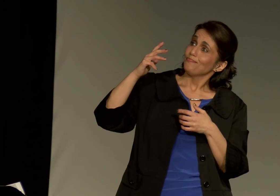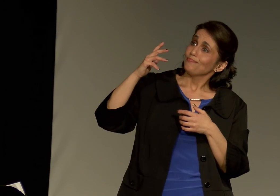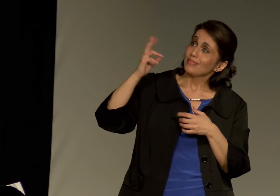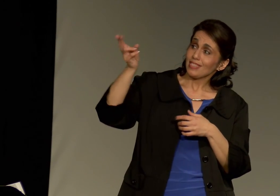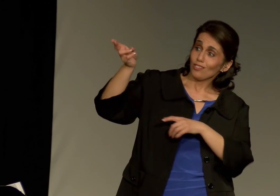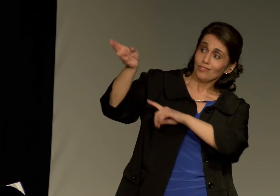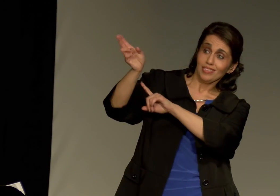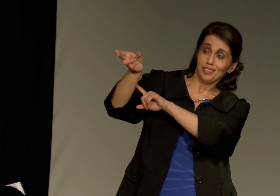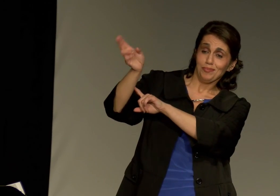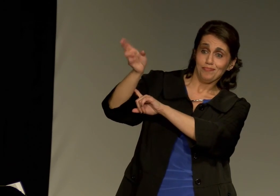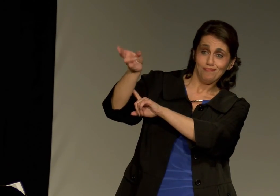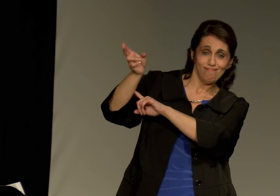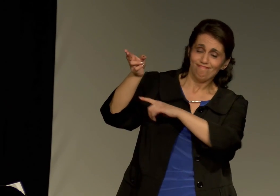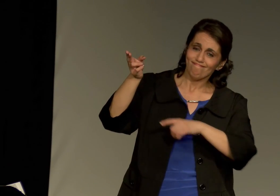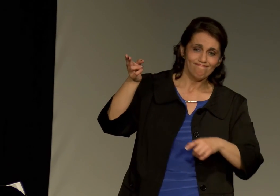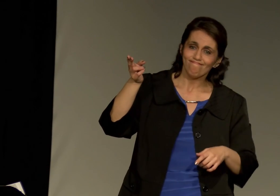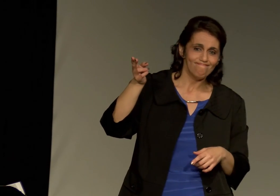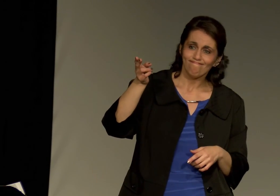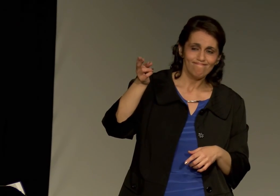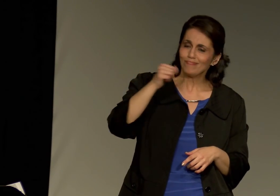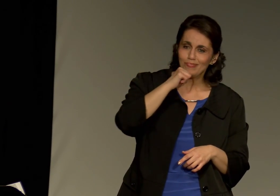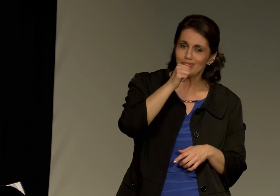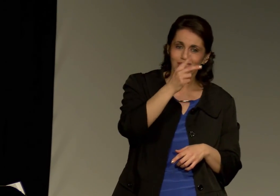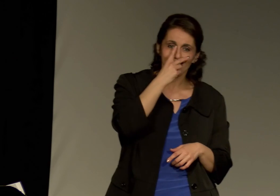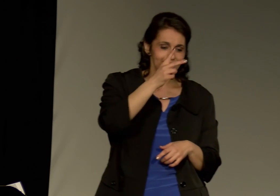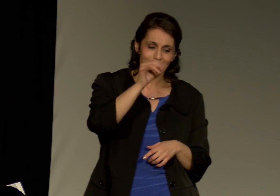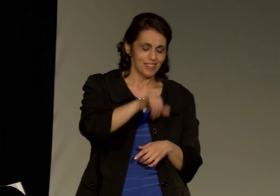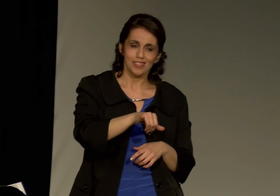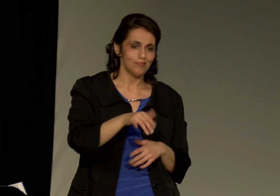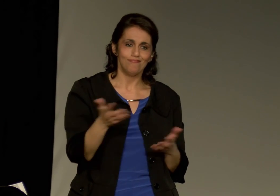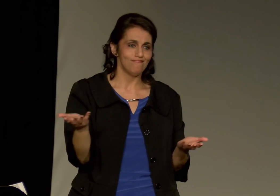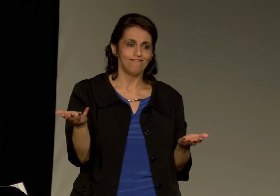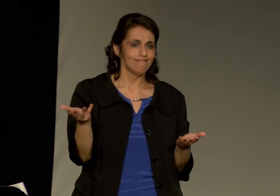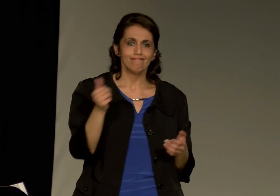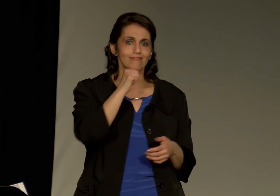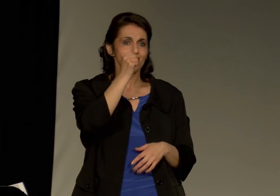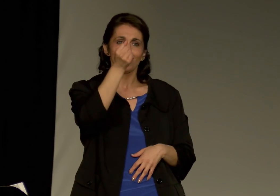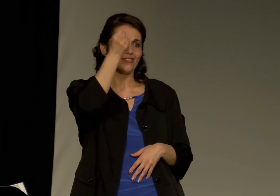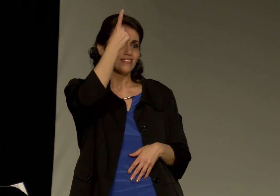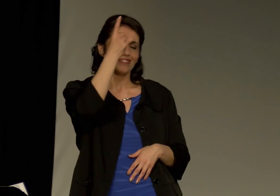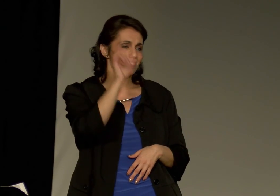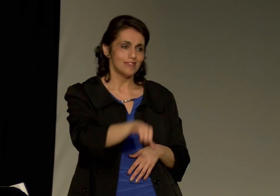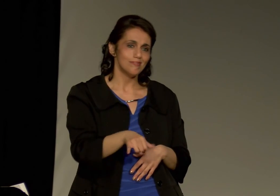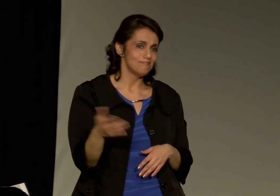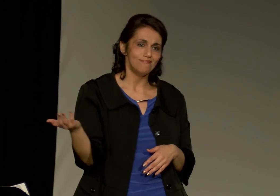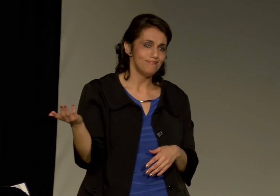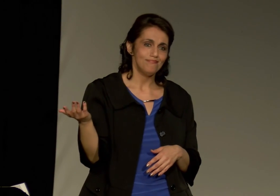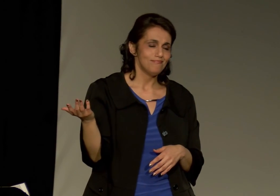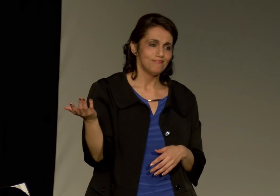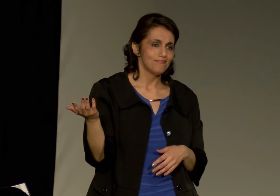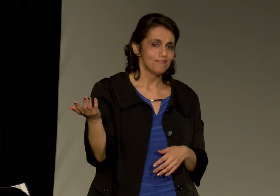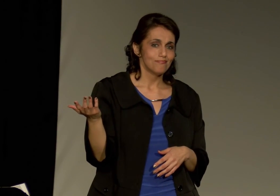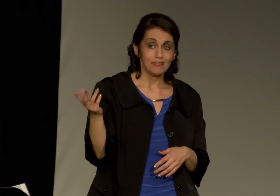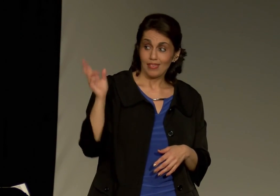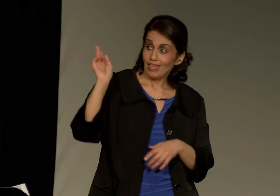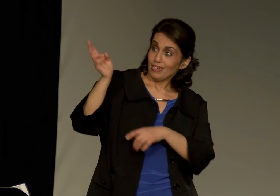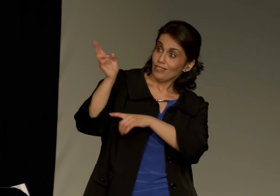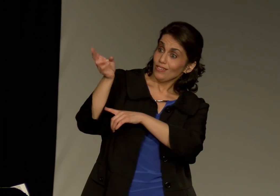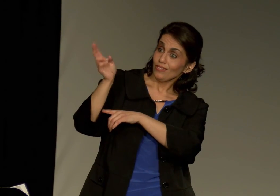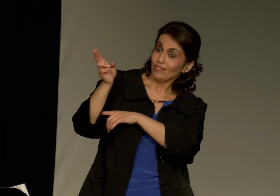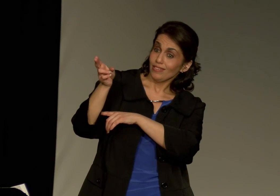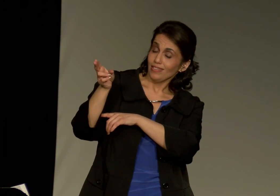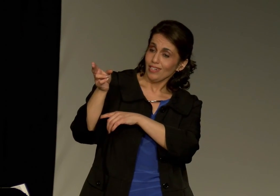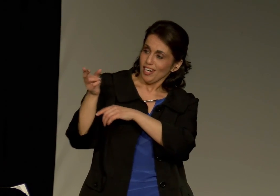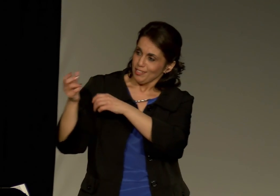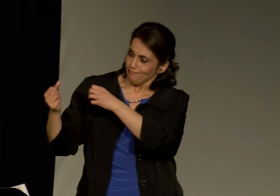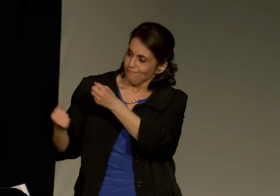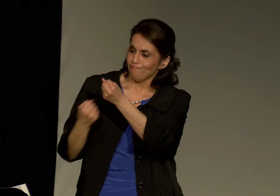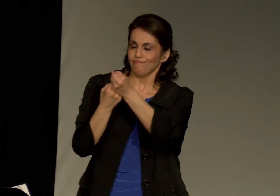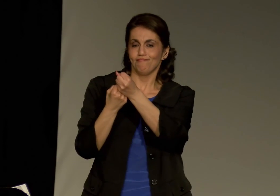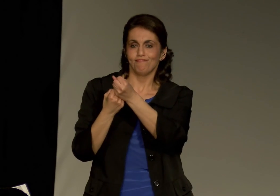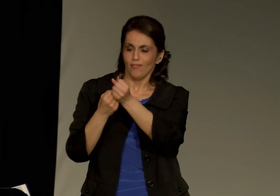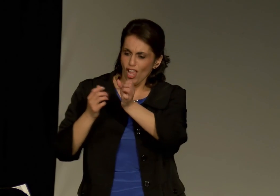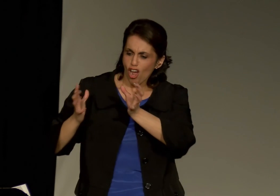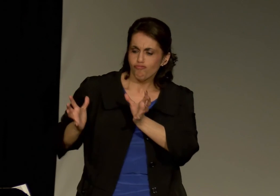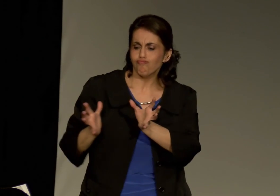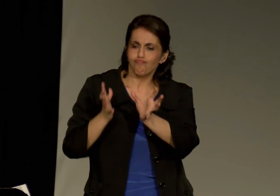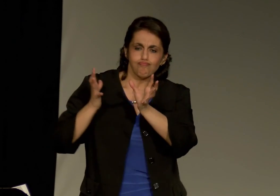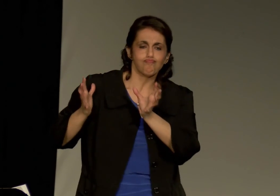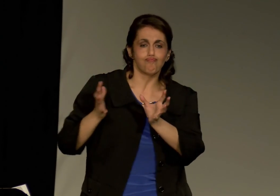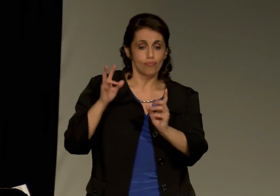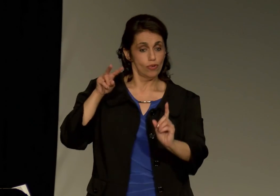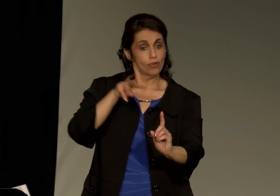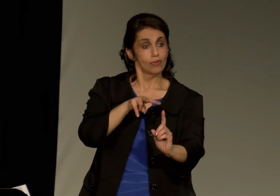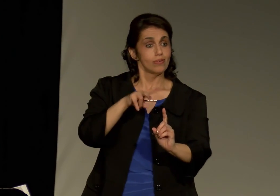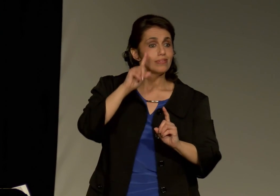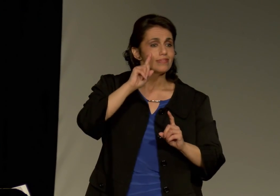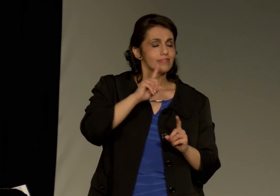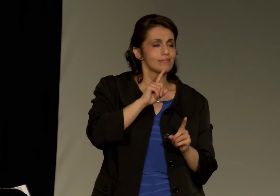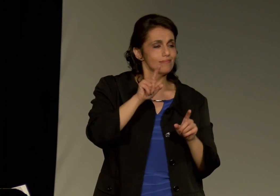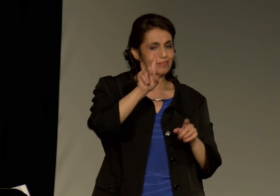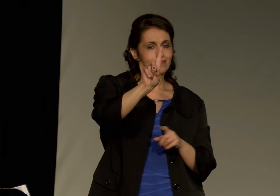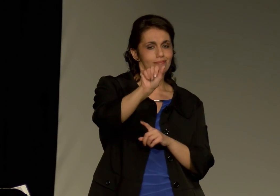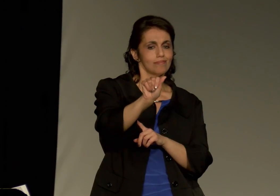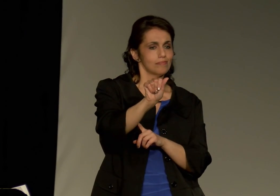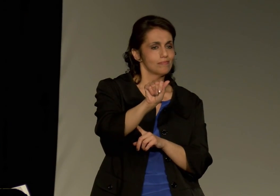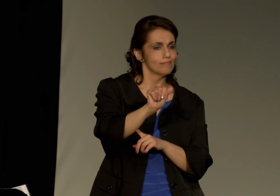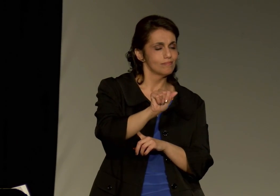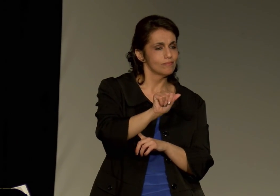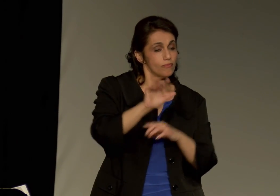Throughout history, people did not see if that way.